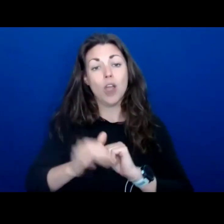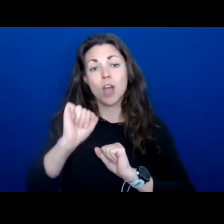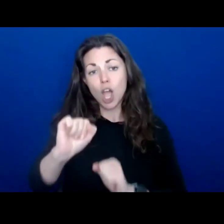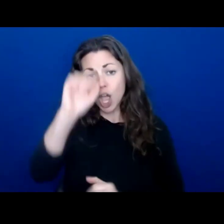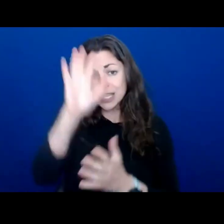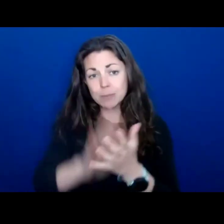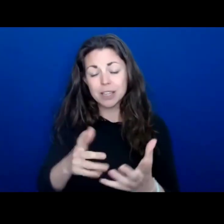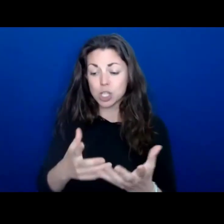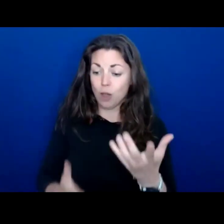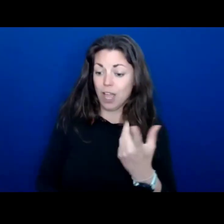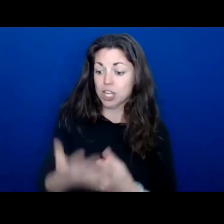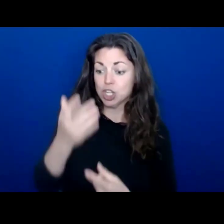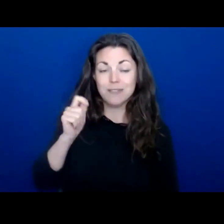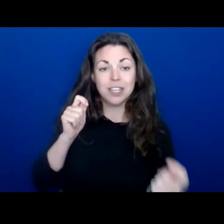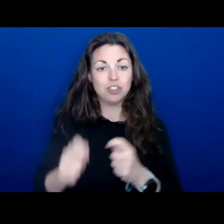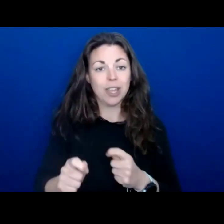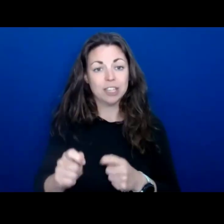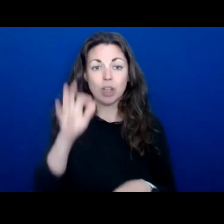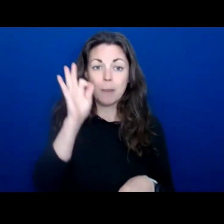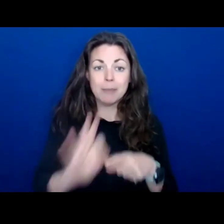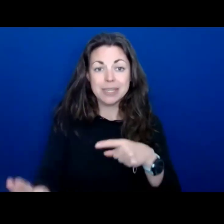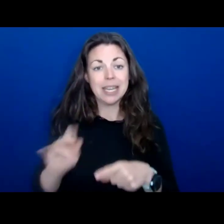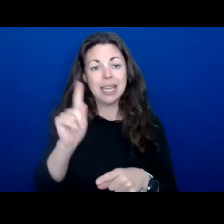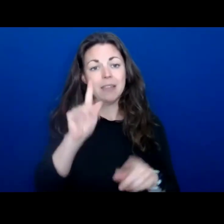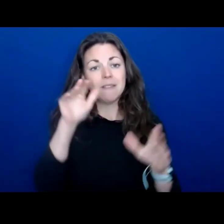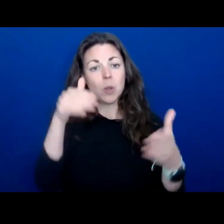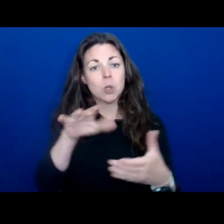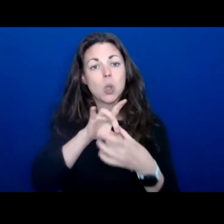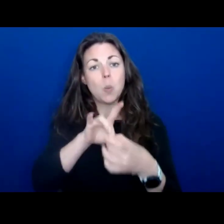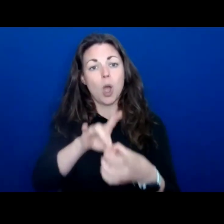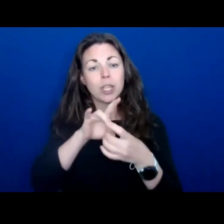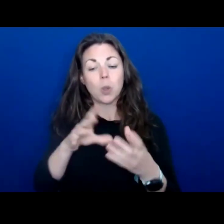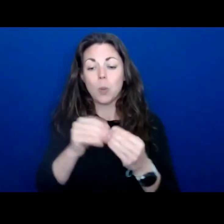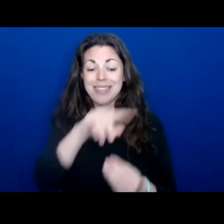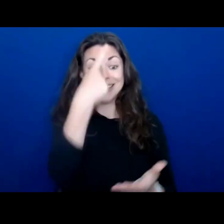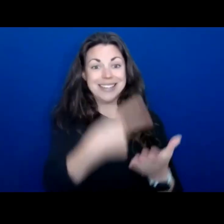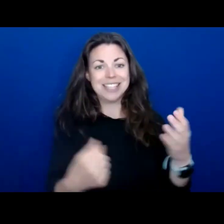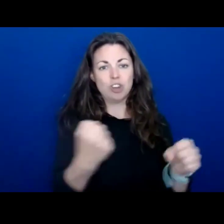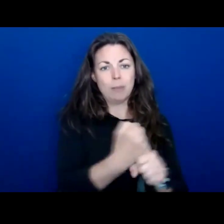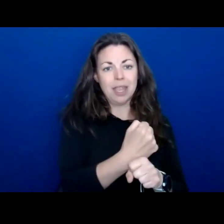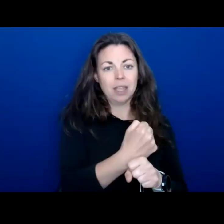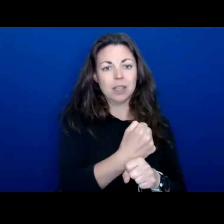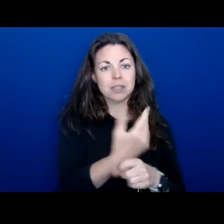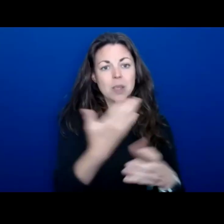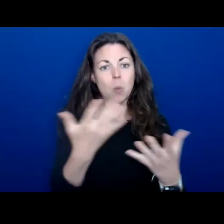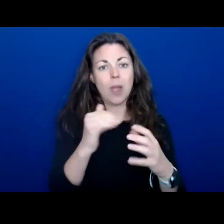about change, and particularly of working with sort of the decision-makers at a university level.